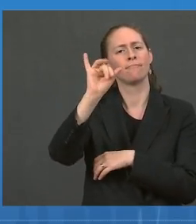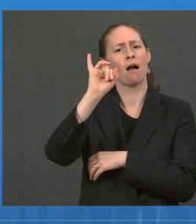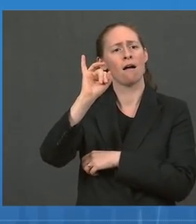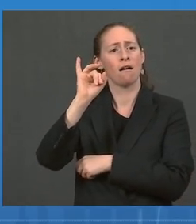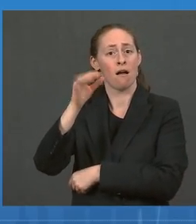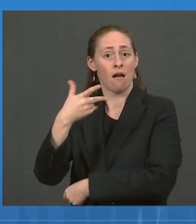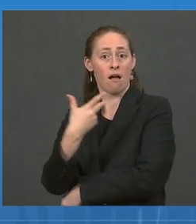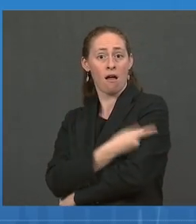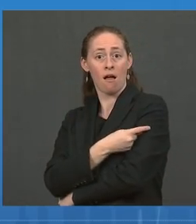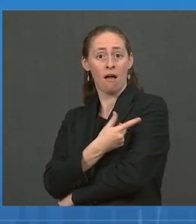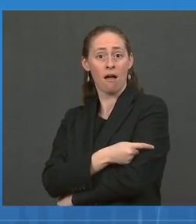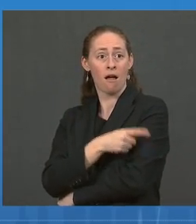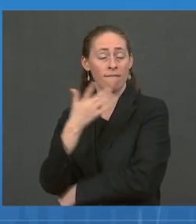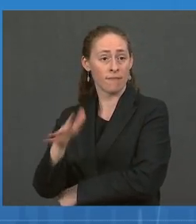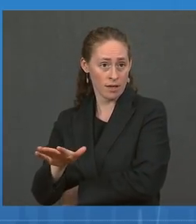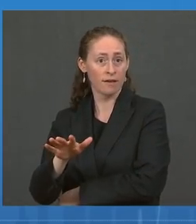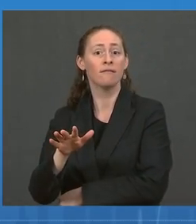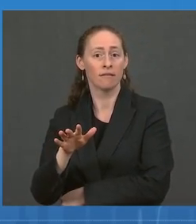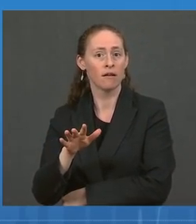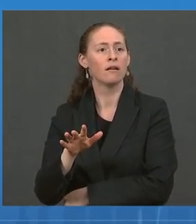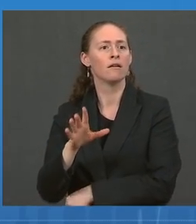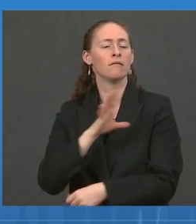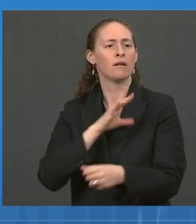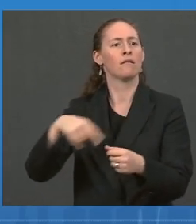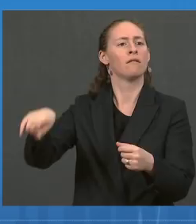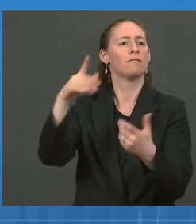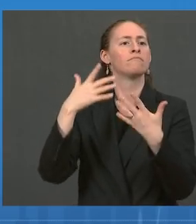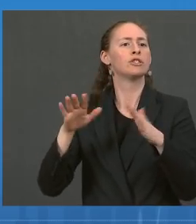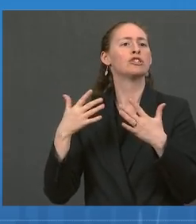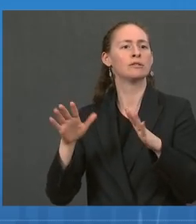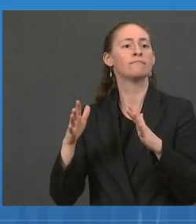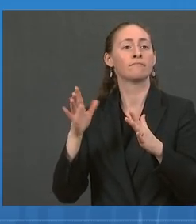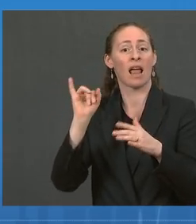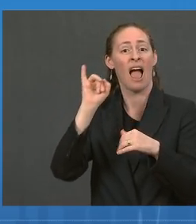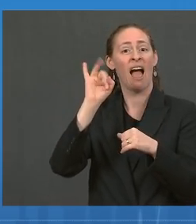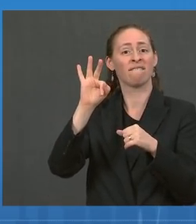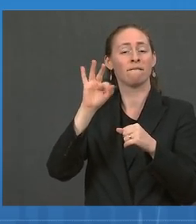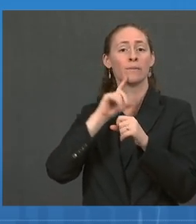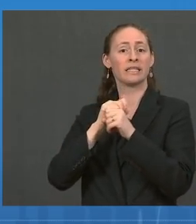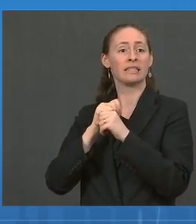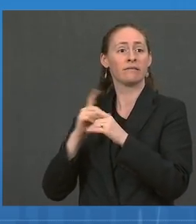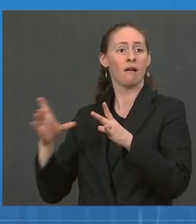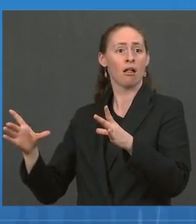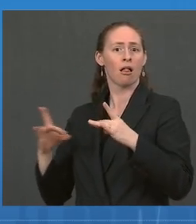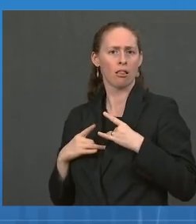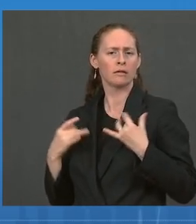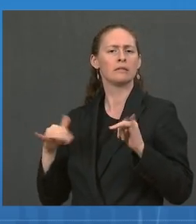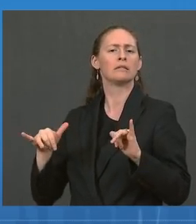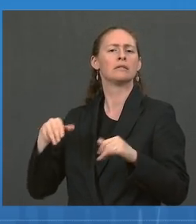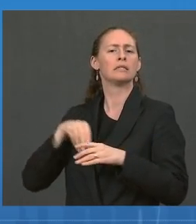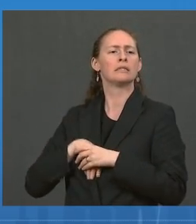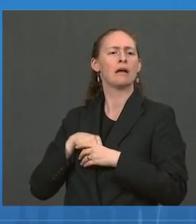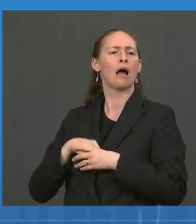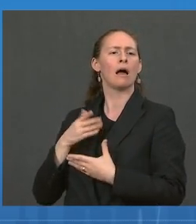in durable protection following infection. We do not know what that number is right now.